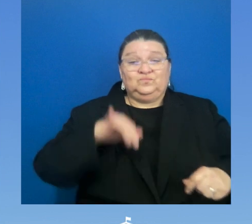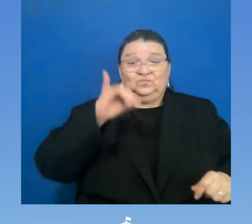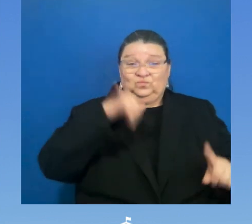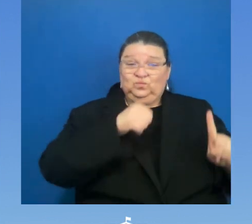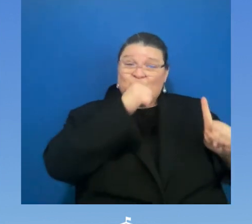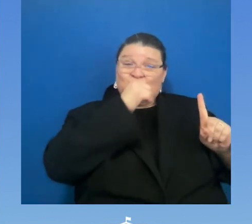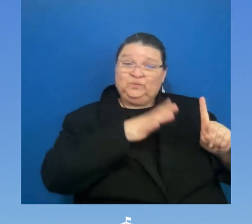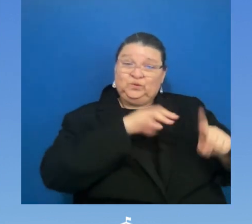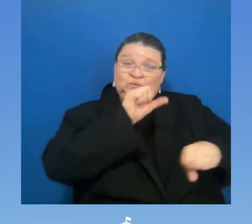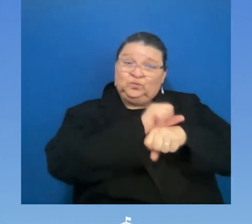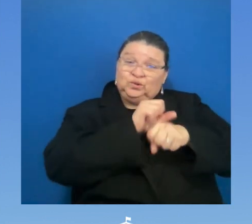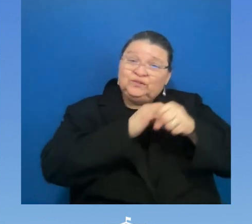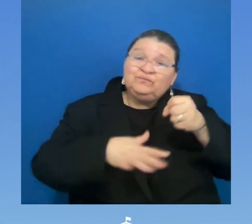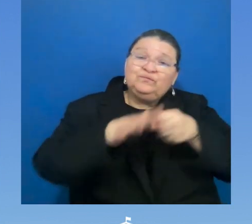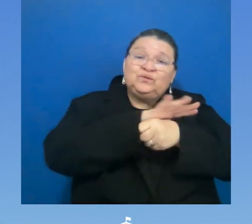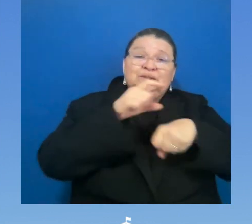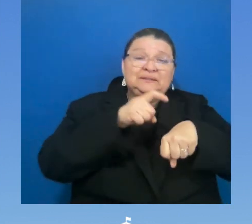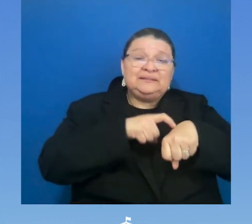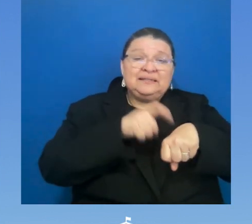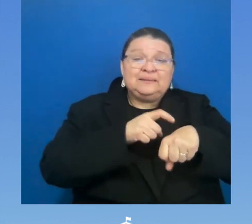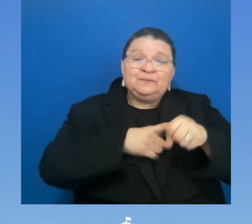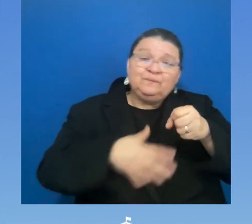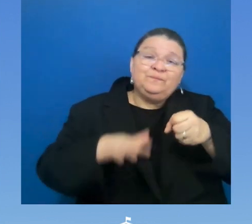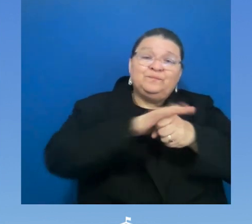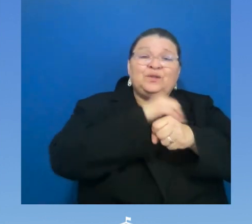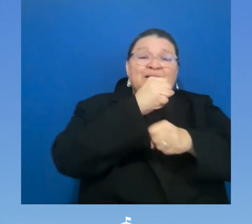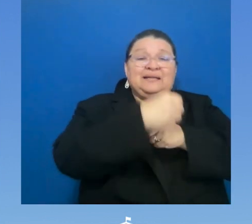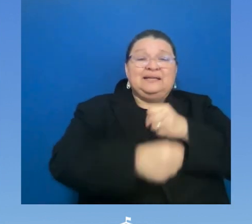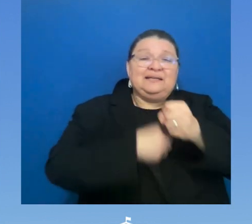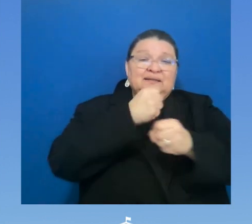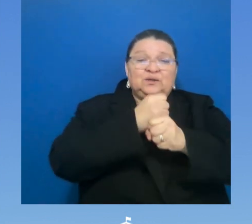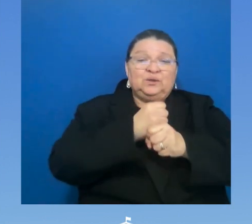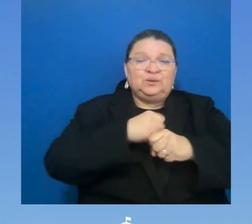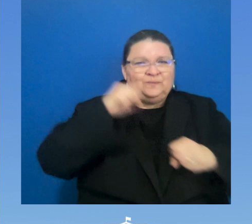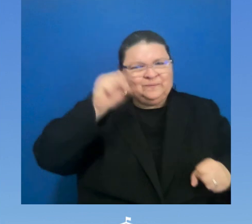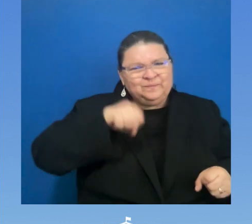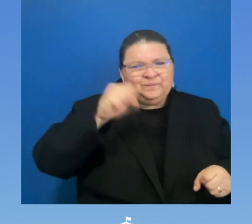work typically pay just 83 cents for every dollar paid to them.